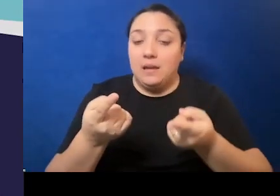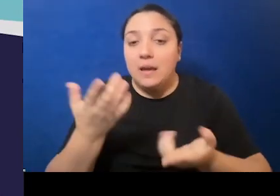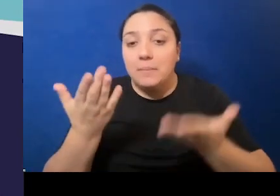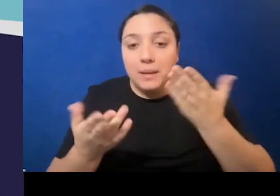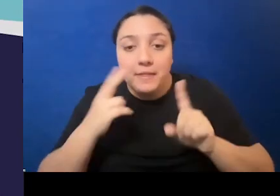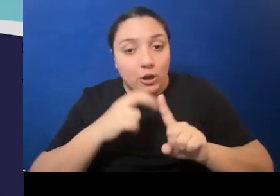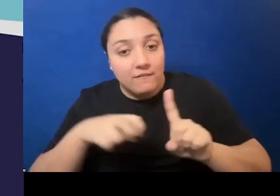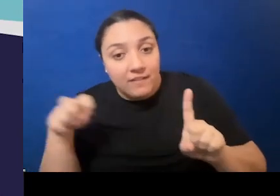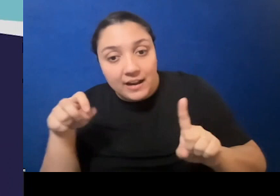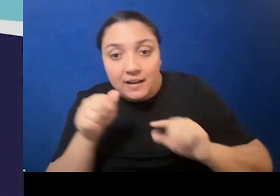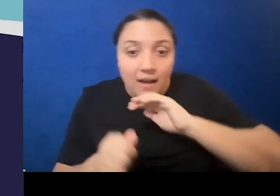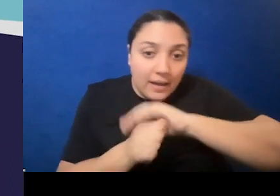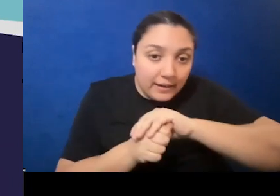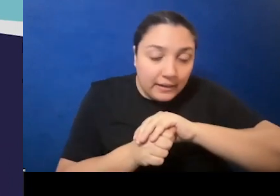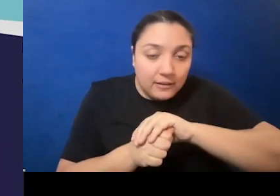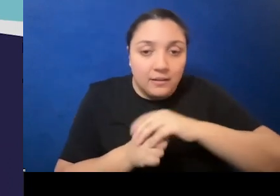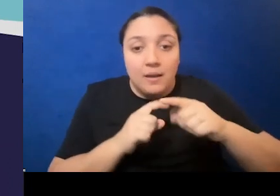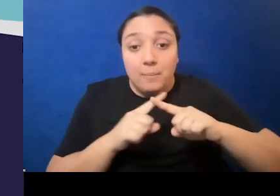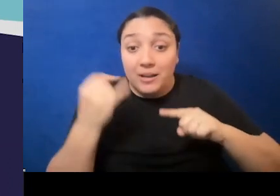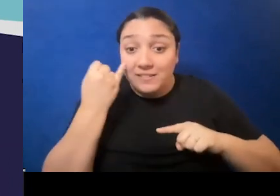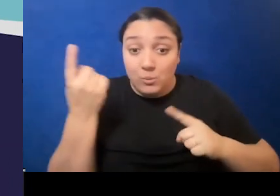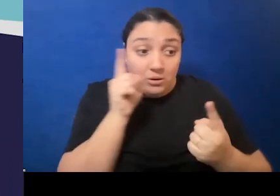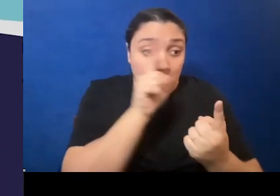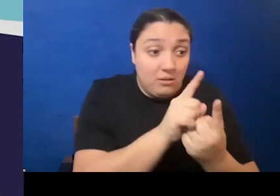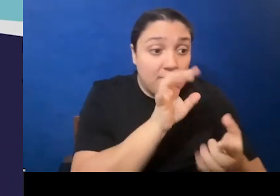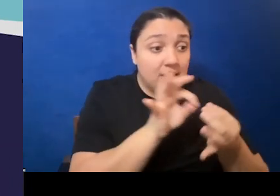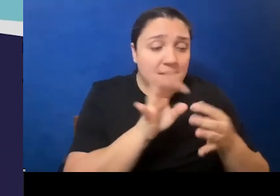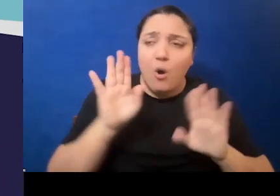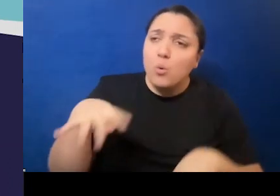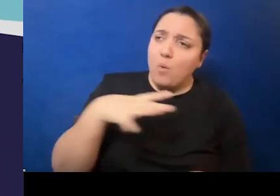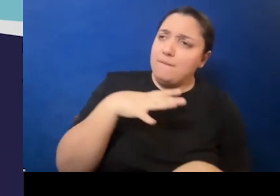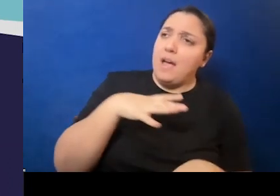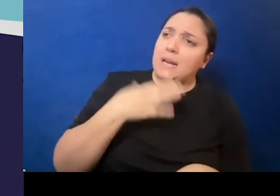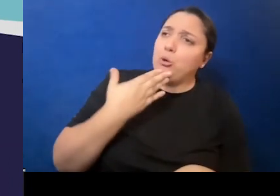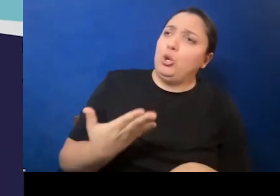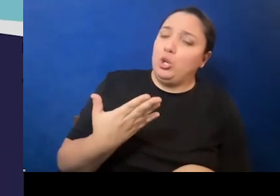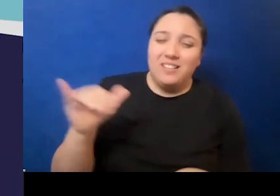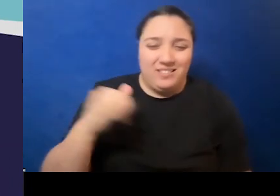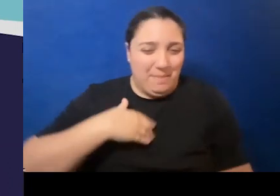SAYING I HAVE ANXIETY. IT CAN BE AVOIDING AND HIDING.